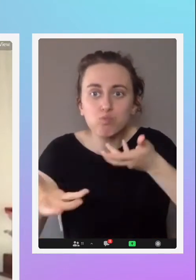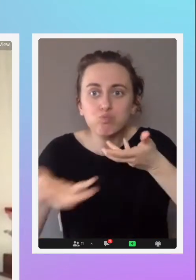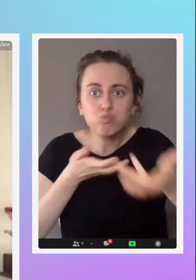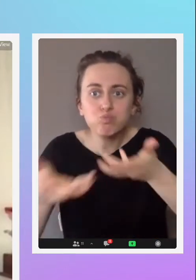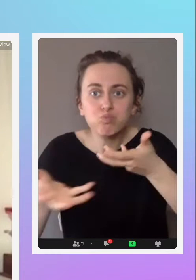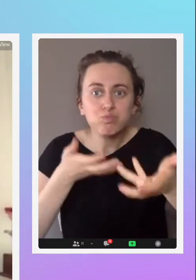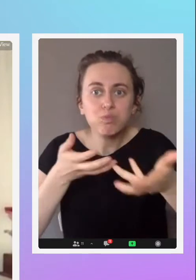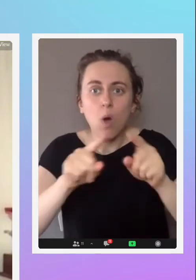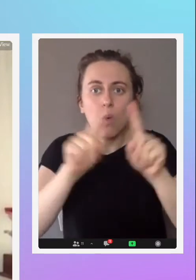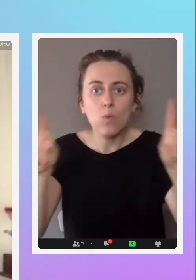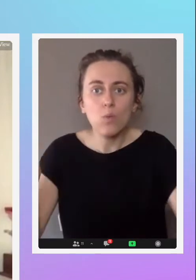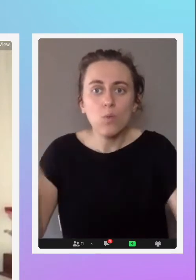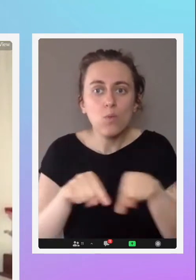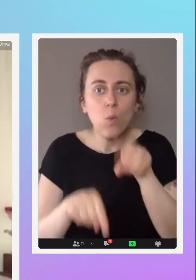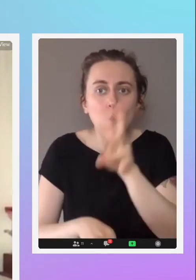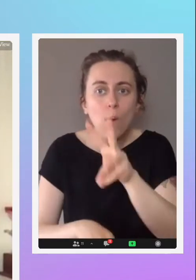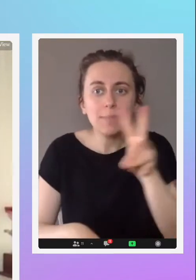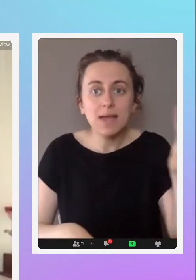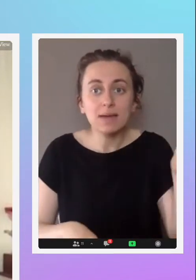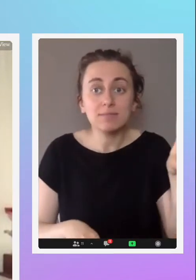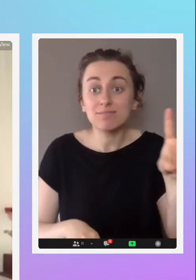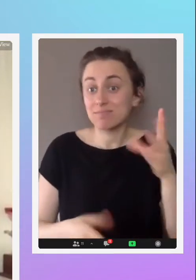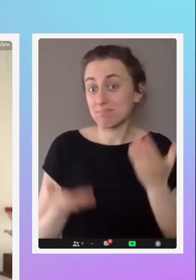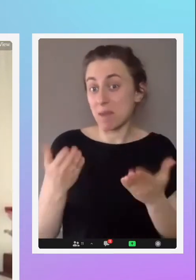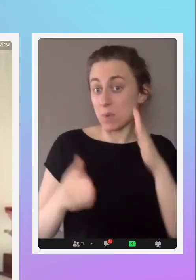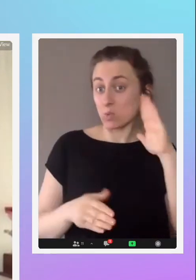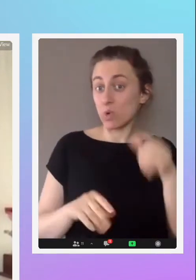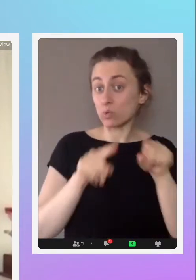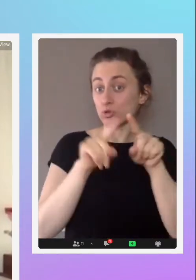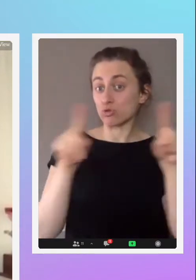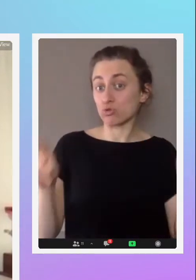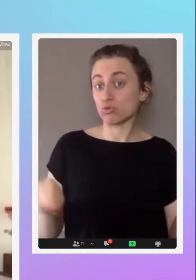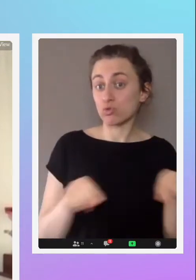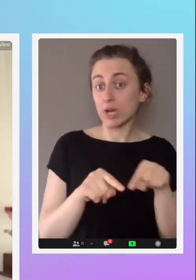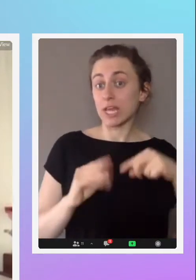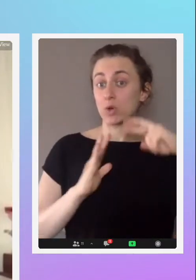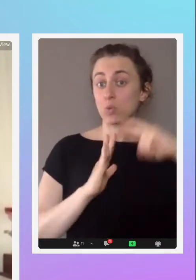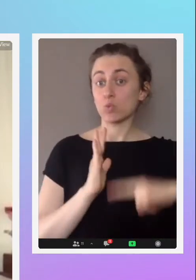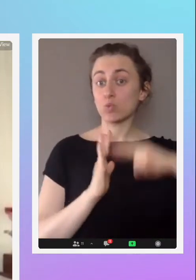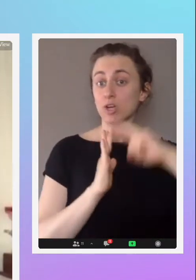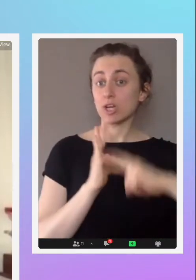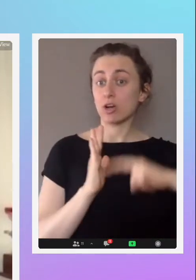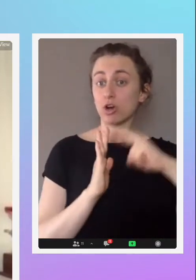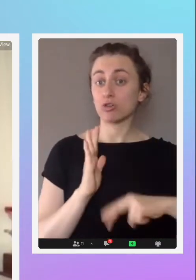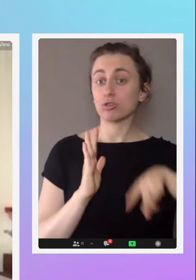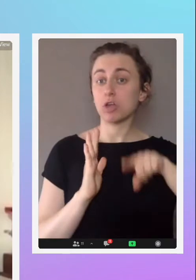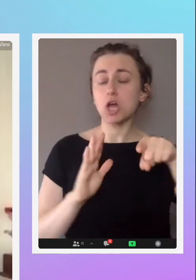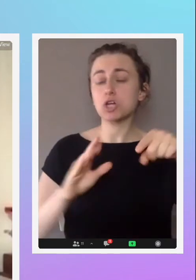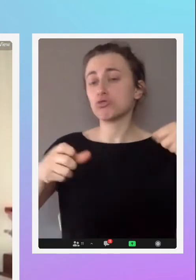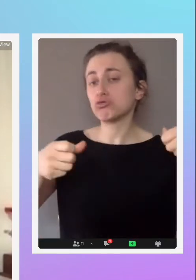with software systems called screen readers which attempt to present a web page